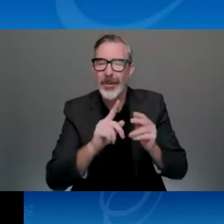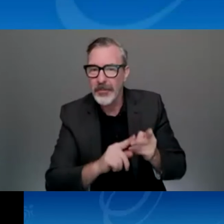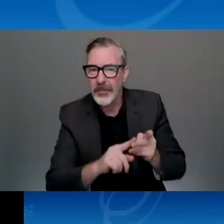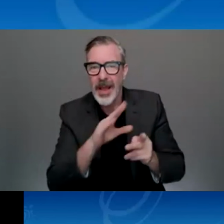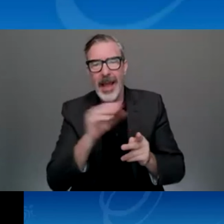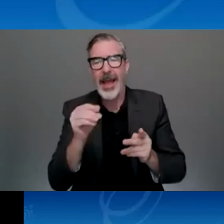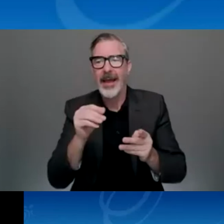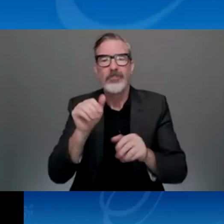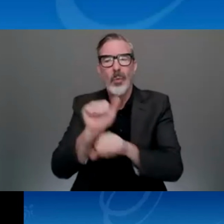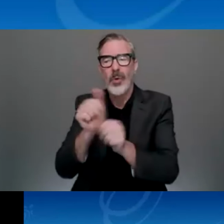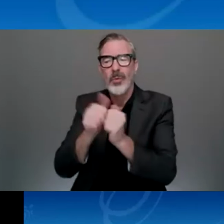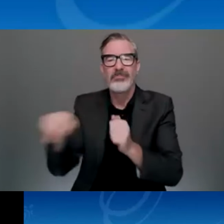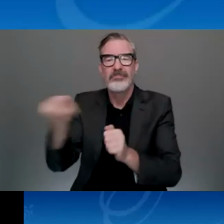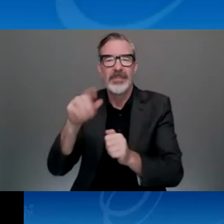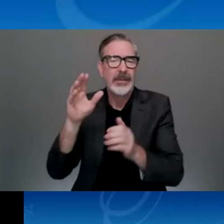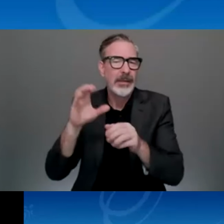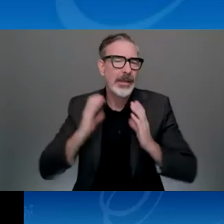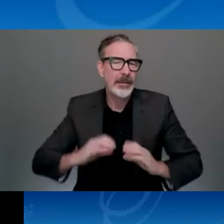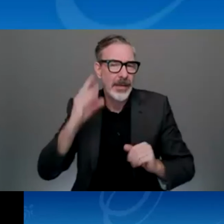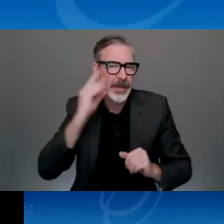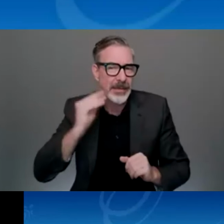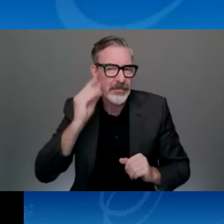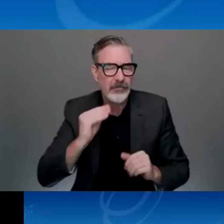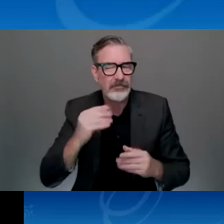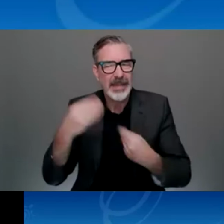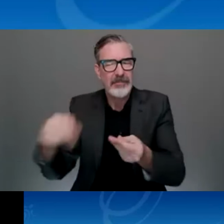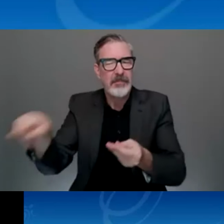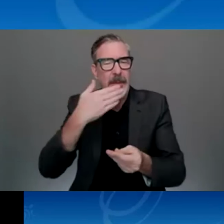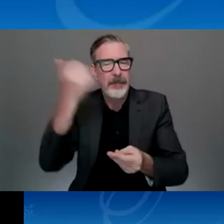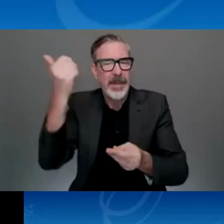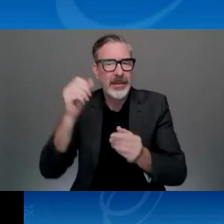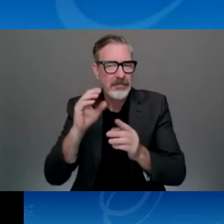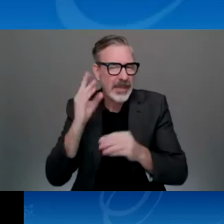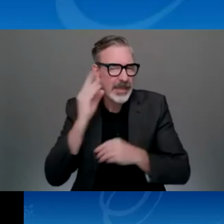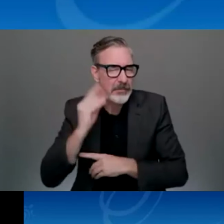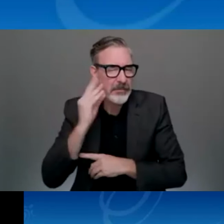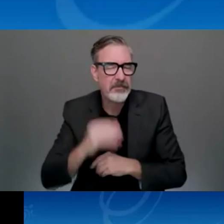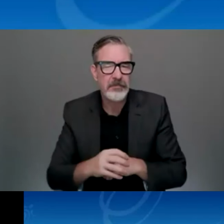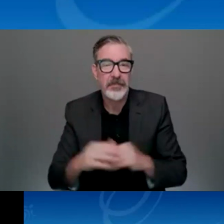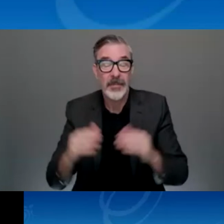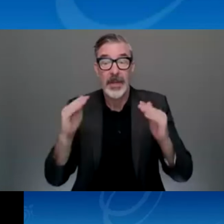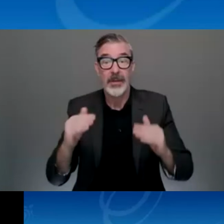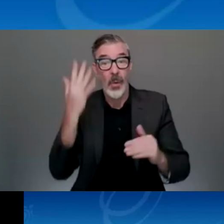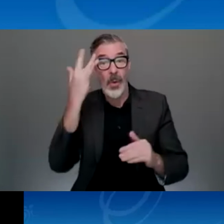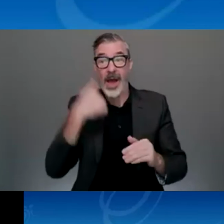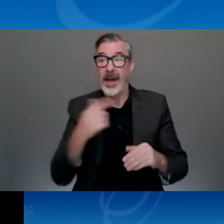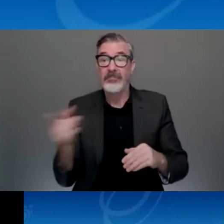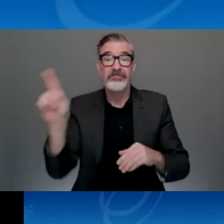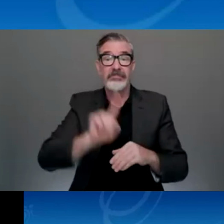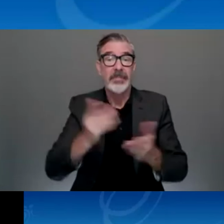To complete this, we must question the status quo. Which brings me to why I'm on this panel. Couple of years